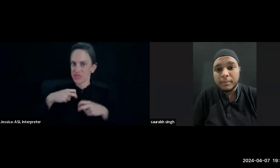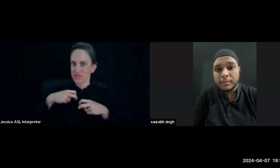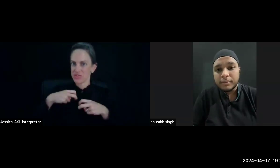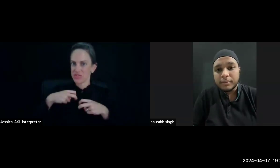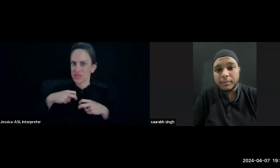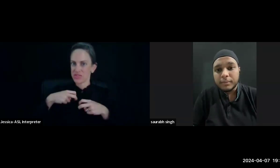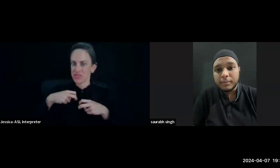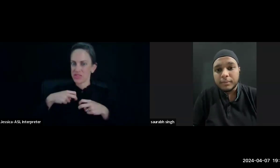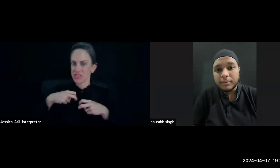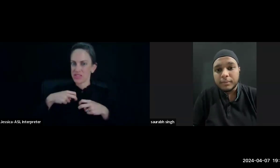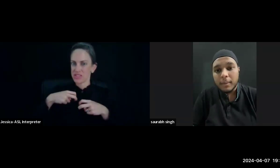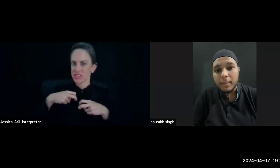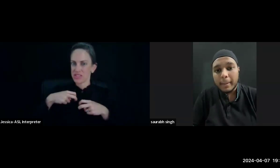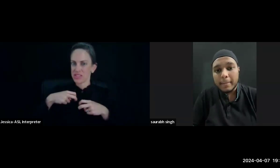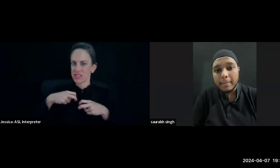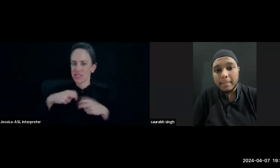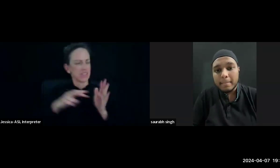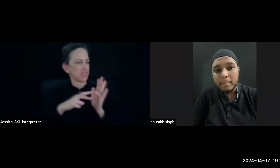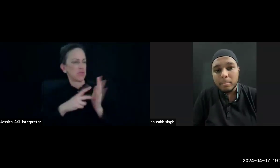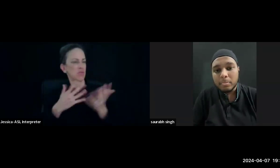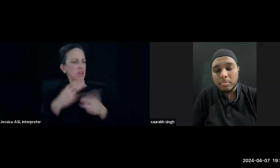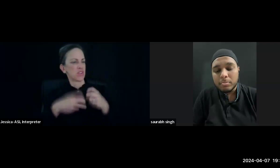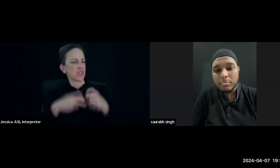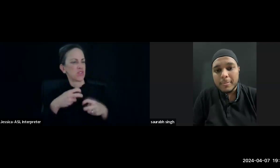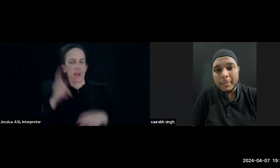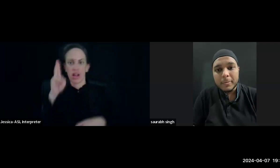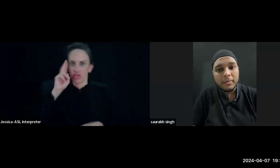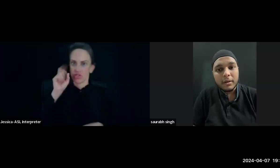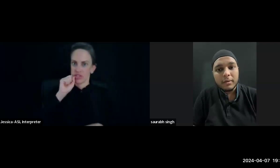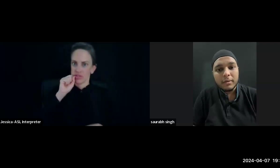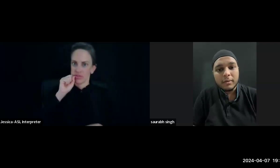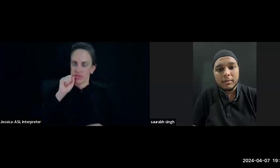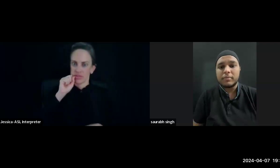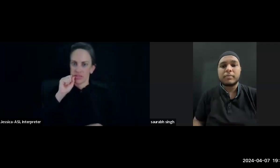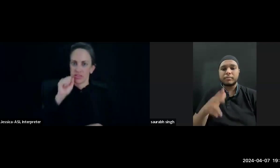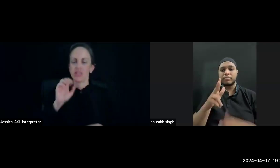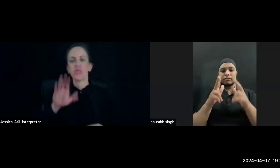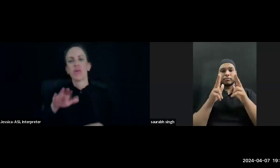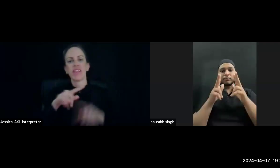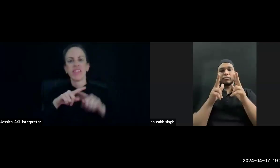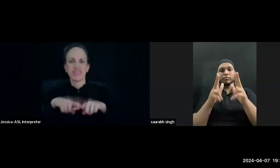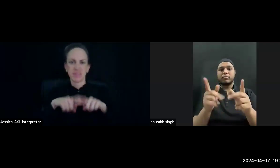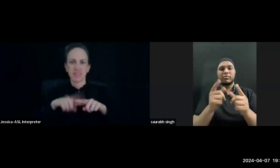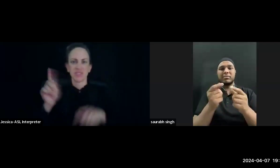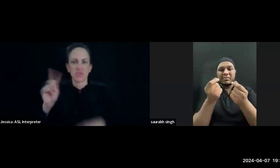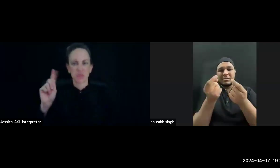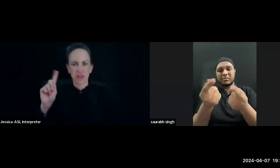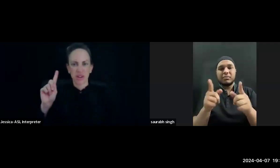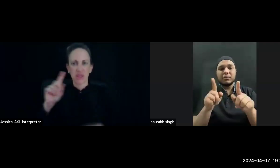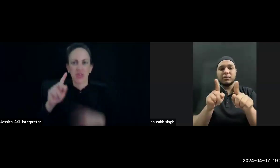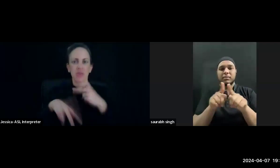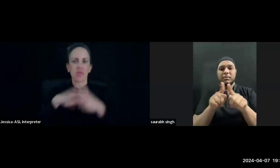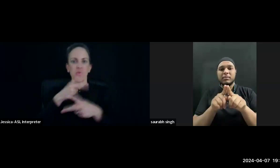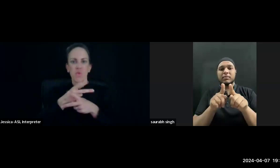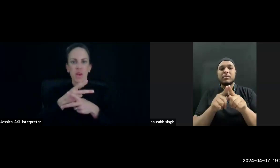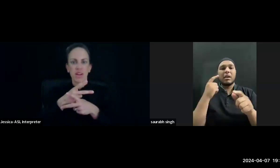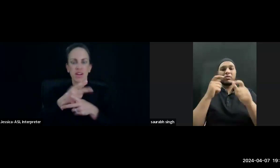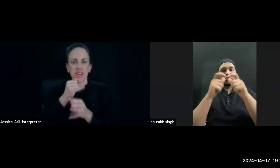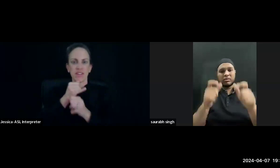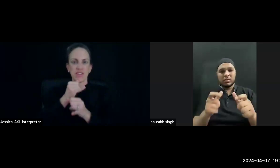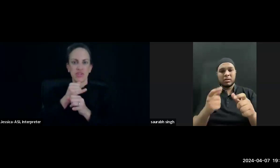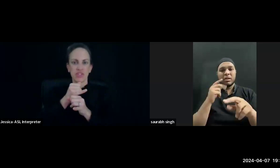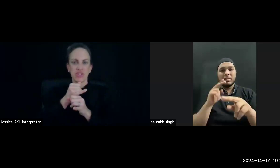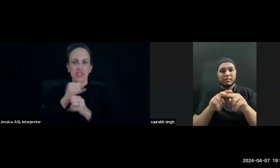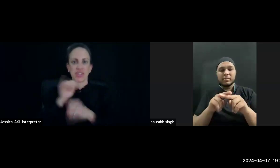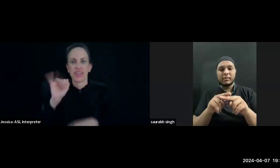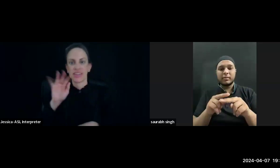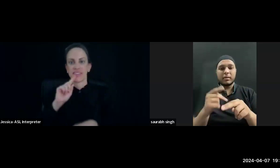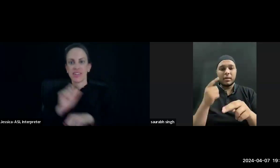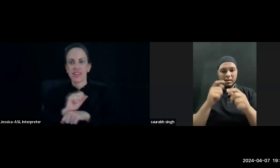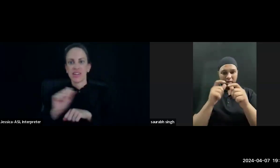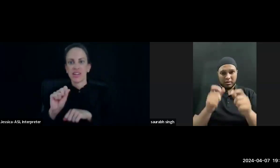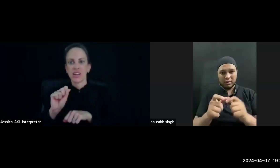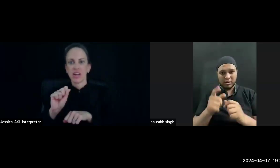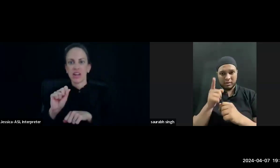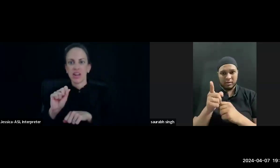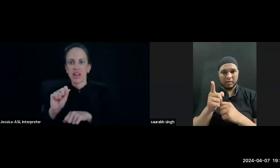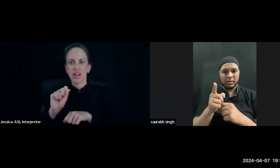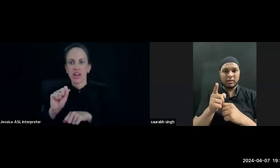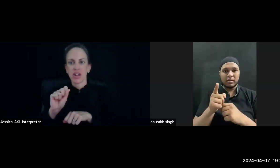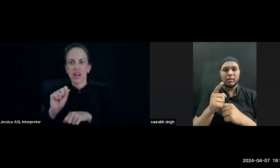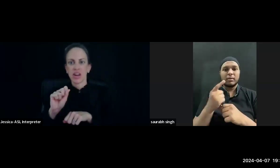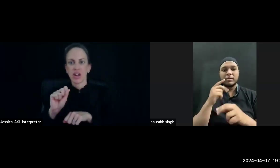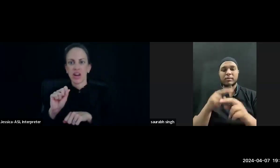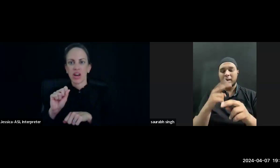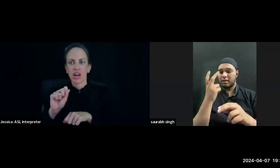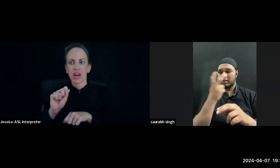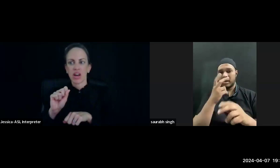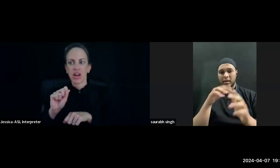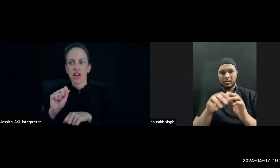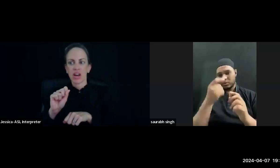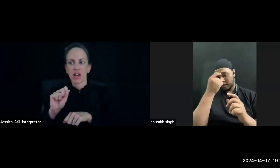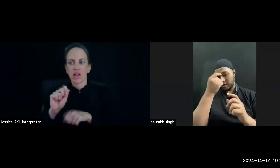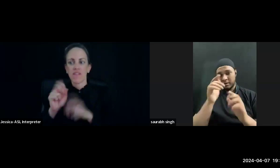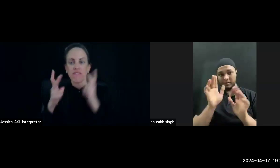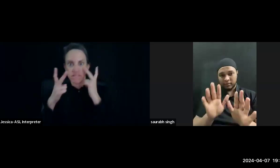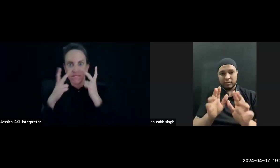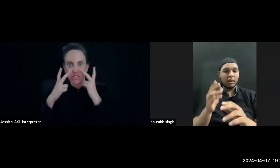[Dr Kumar speaking] Of course actually. It depends on where what kind of institution it is. If it's an authenic institution, people come with vision problem. And then the hearing